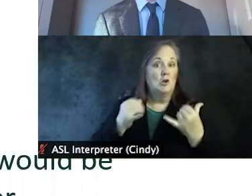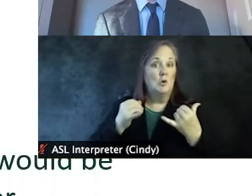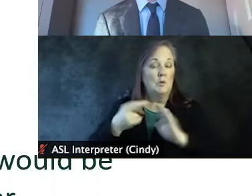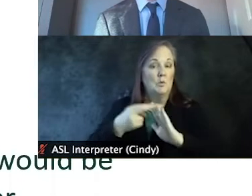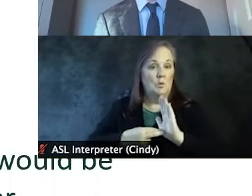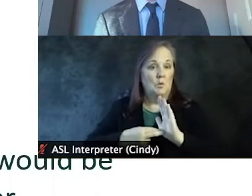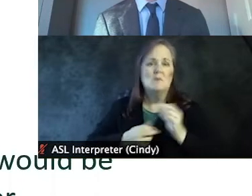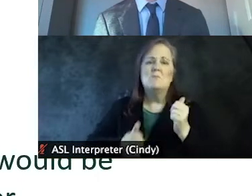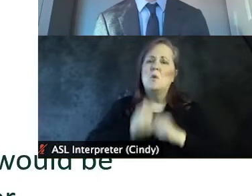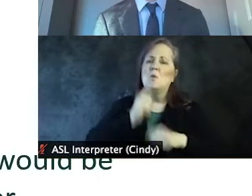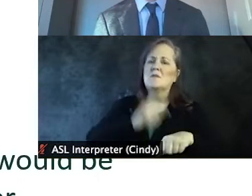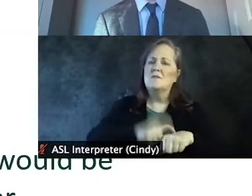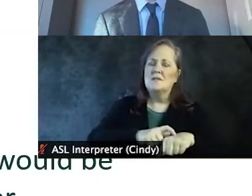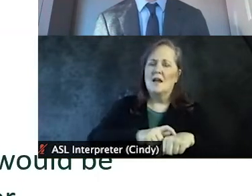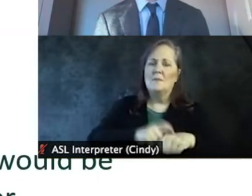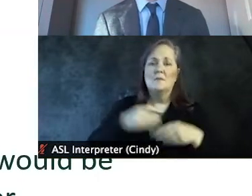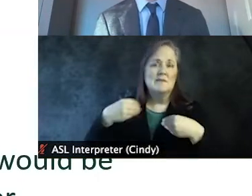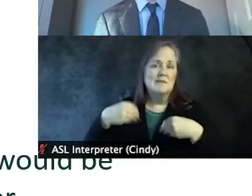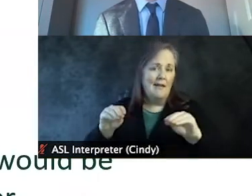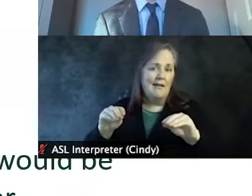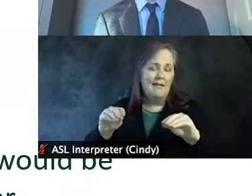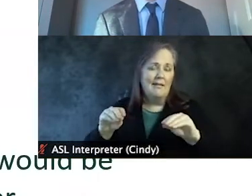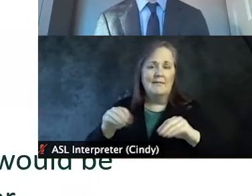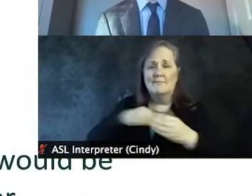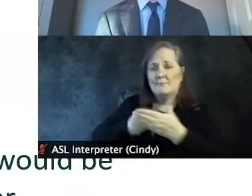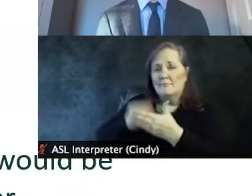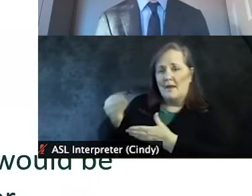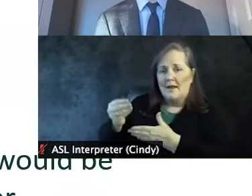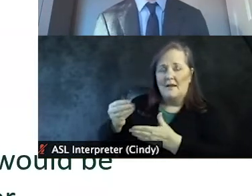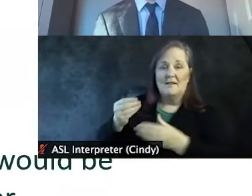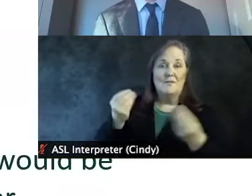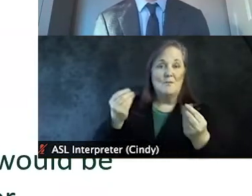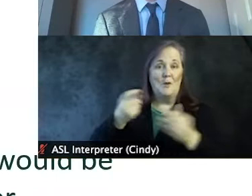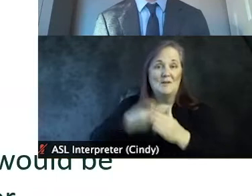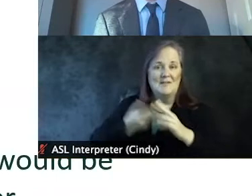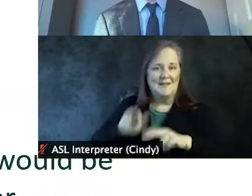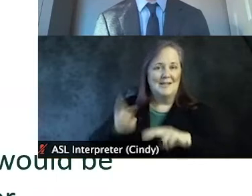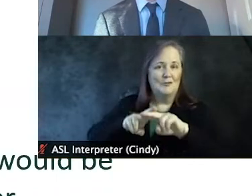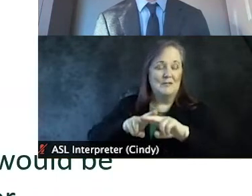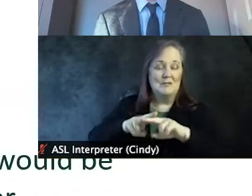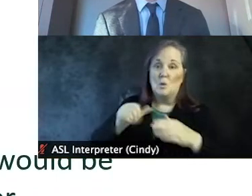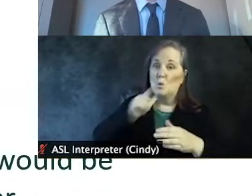This exception applies without limitation to a parent or grandparent's primary home, as well as a limited amount